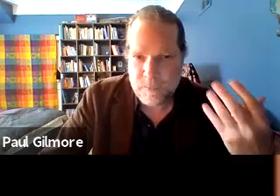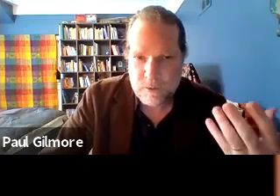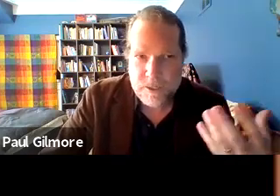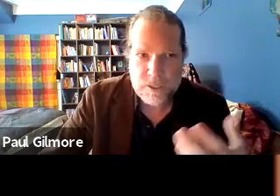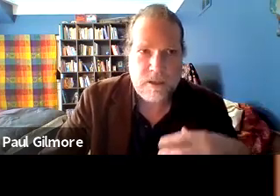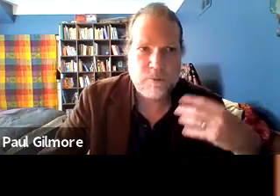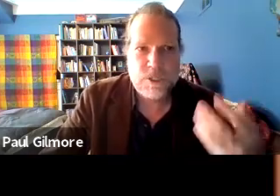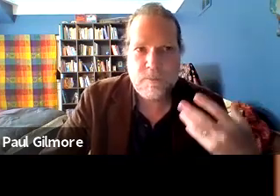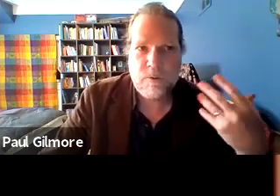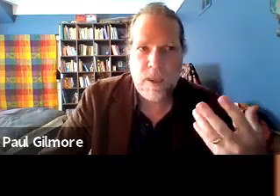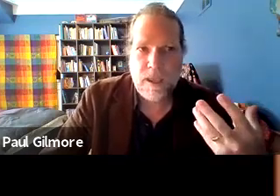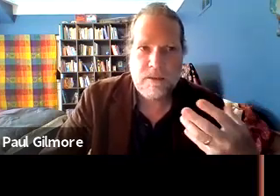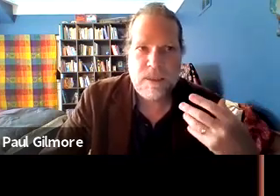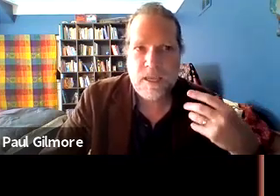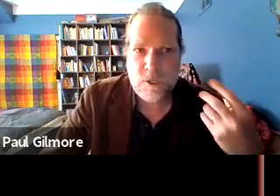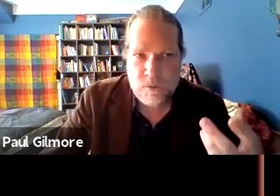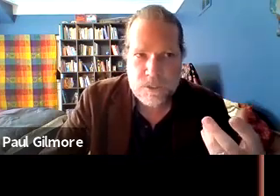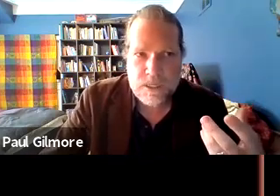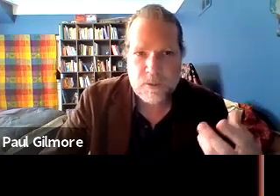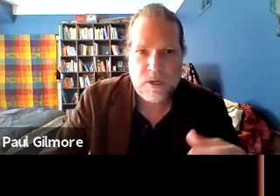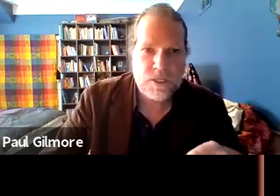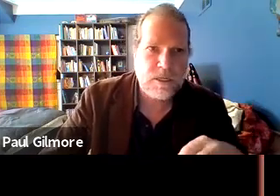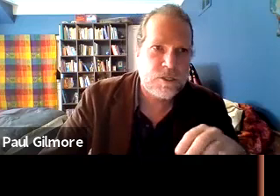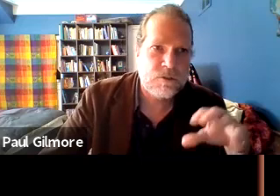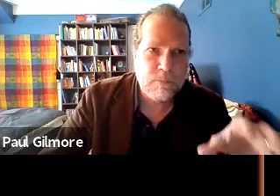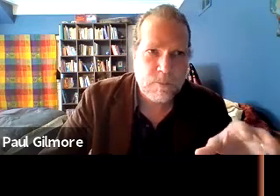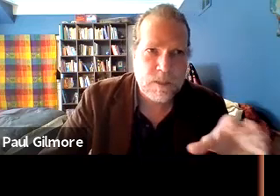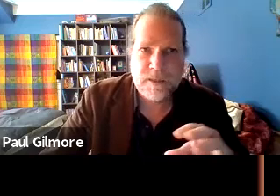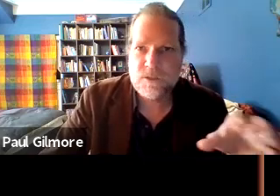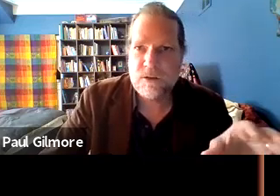immigration that will shape the way that they use the immigration issue, to mobilize their